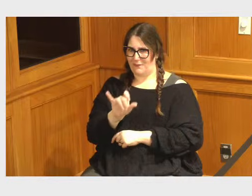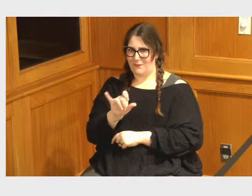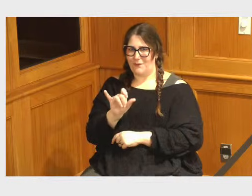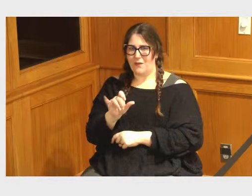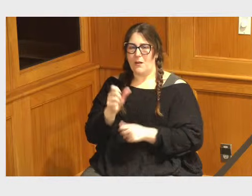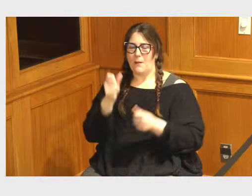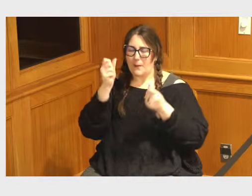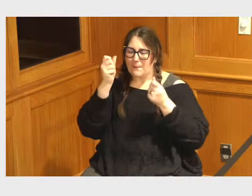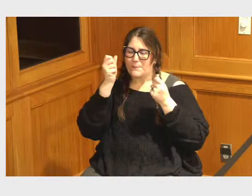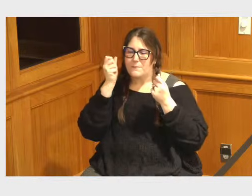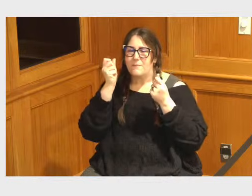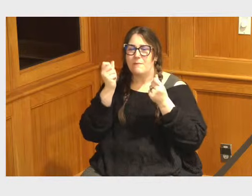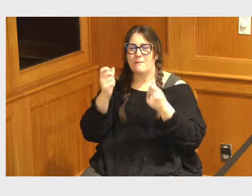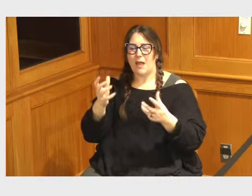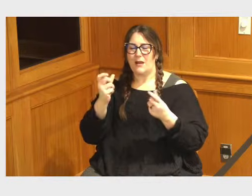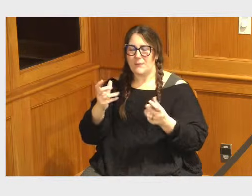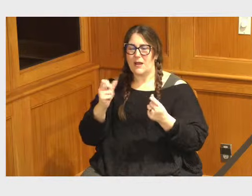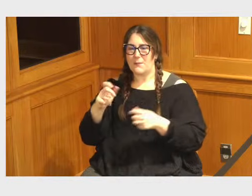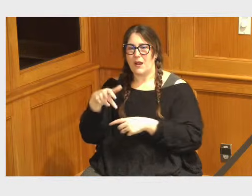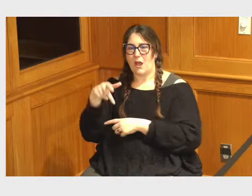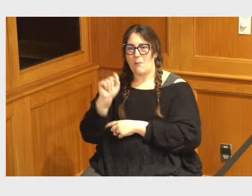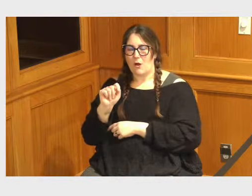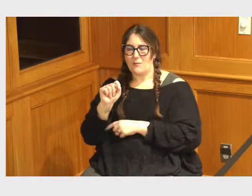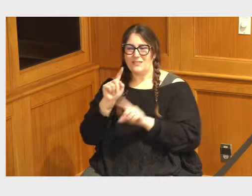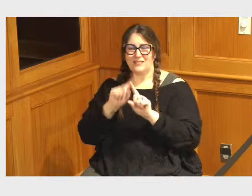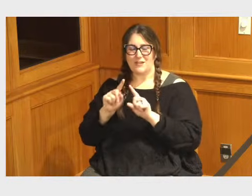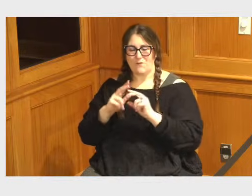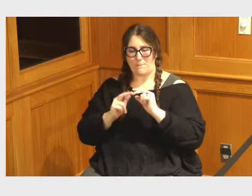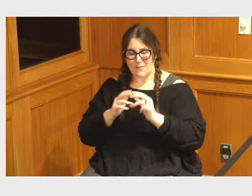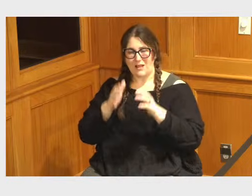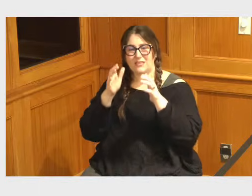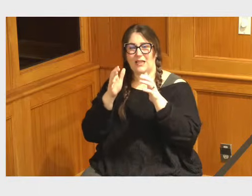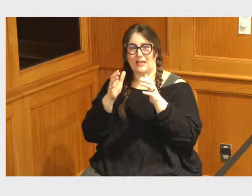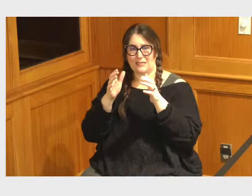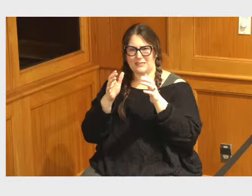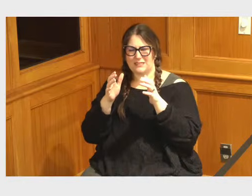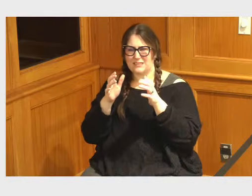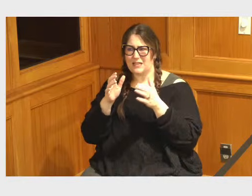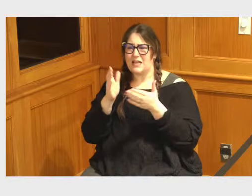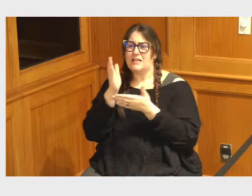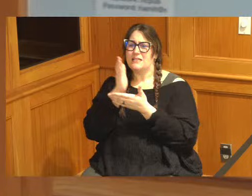have I would say everything that I just showed the thousand units. Some of them would have happened